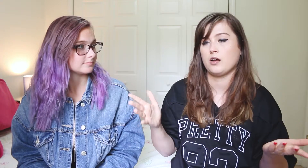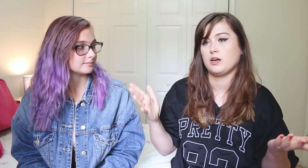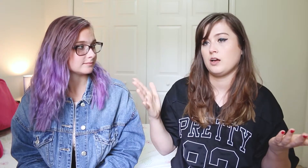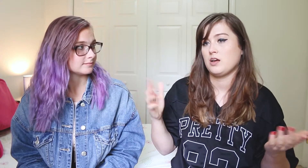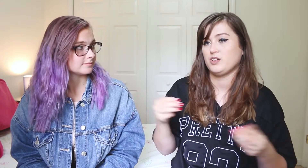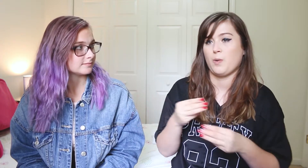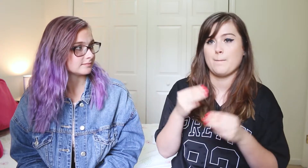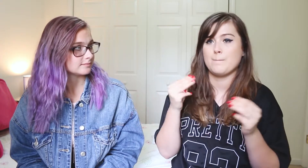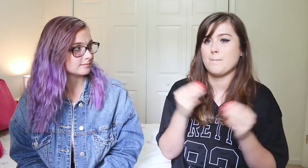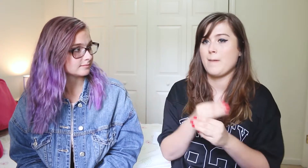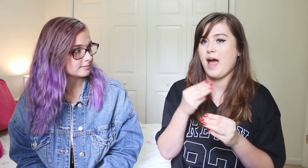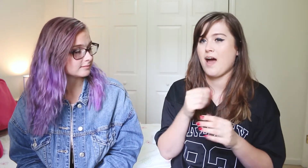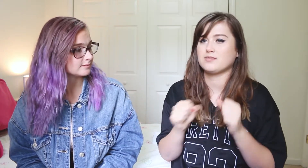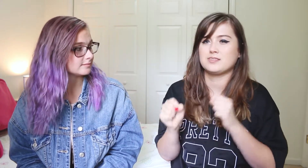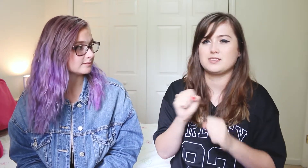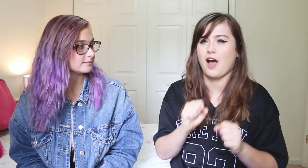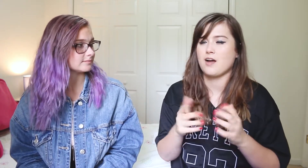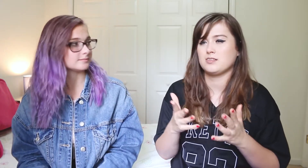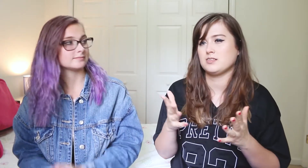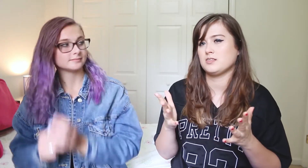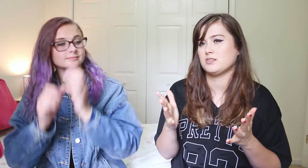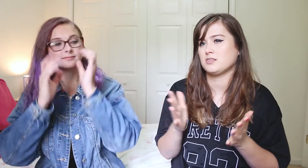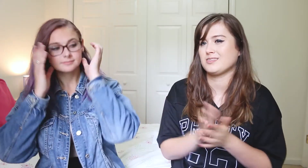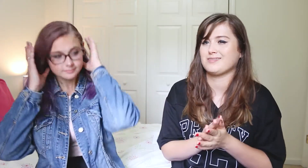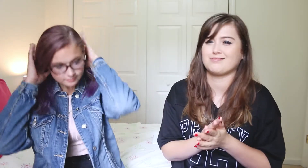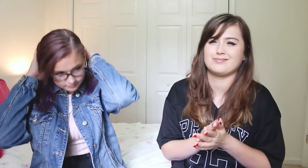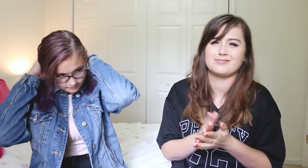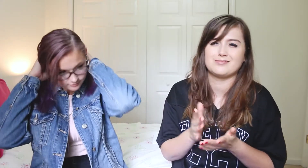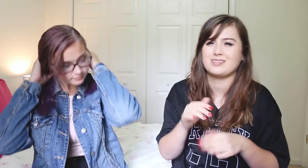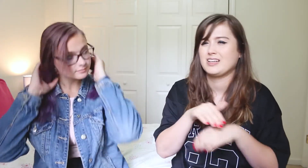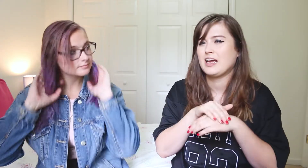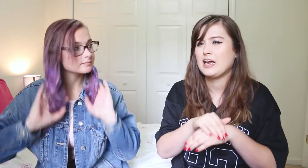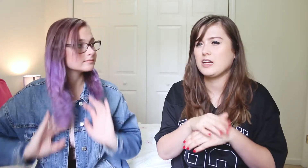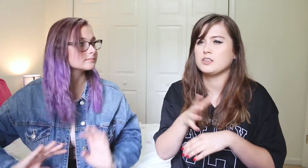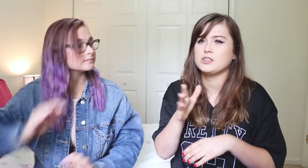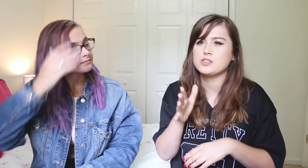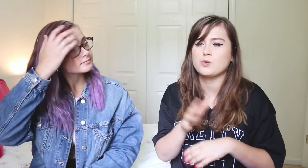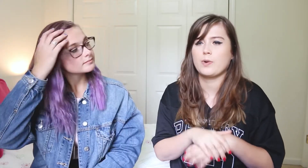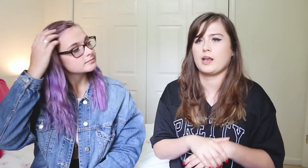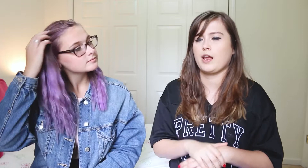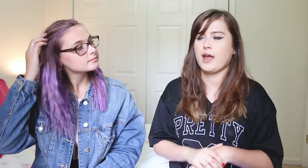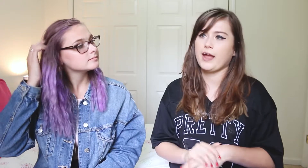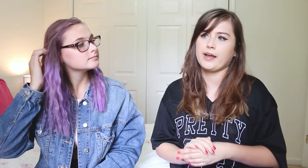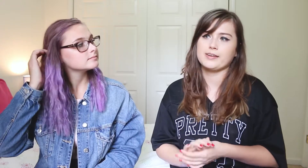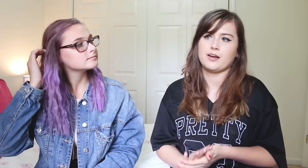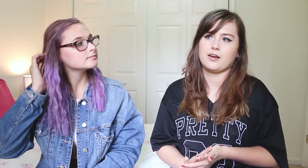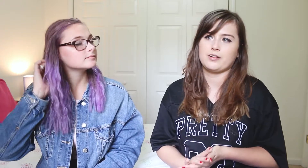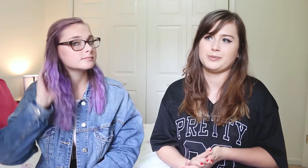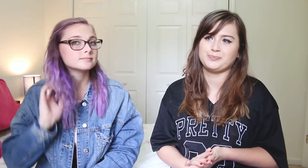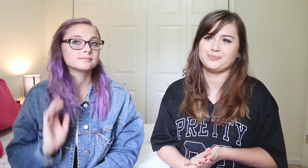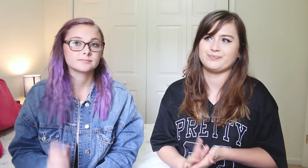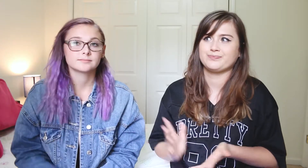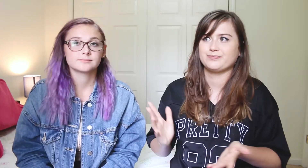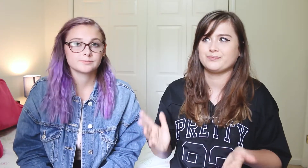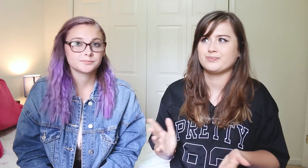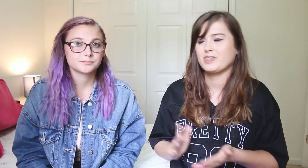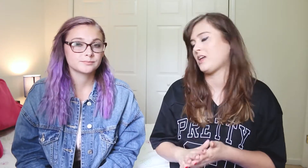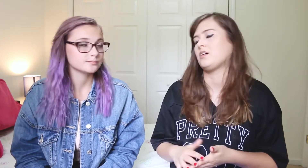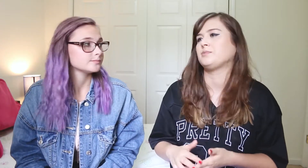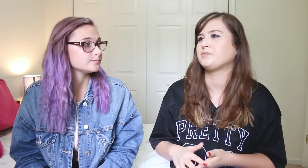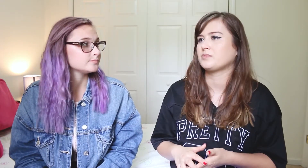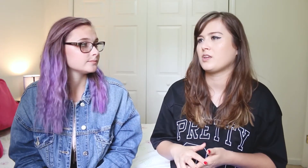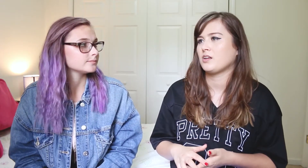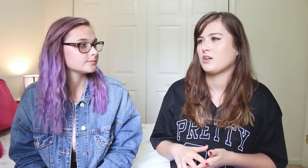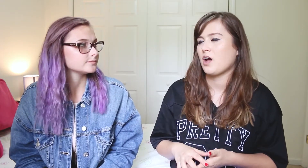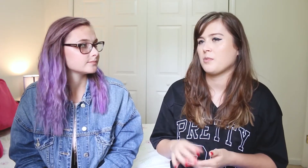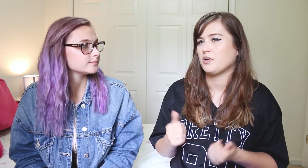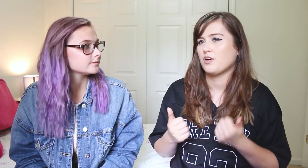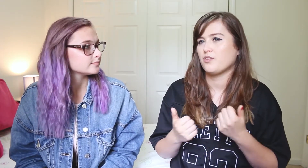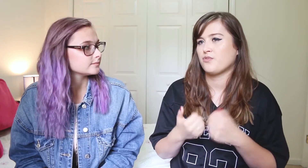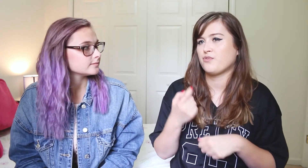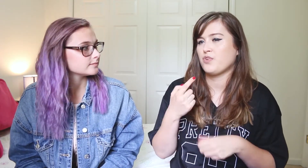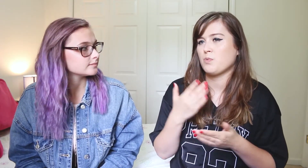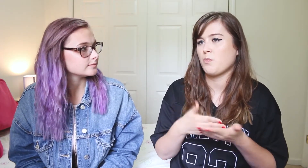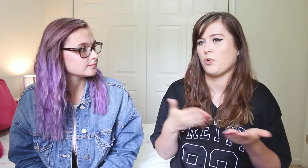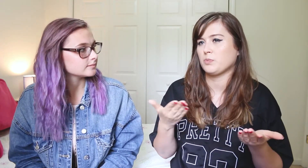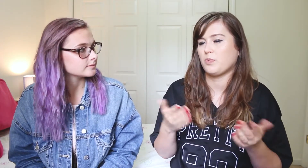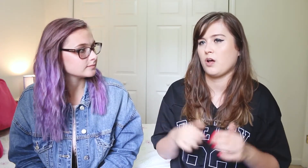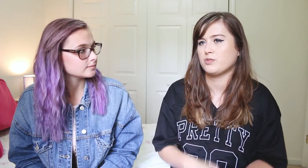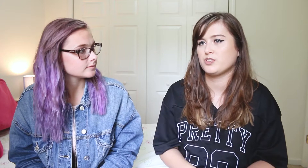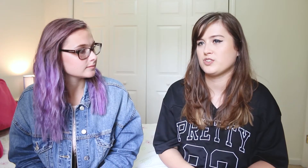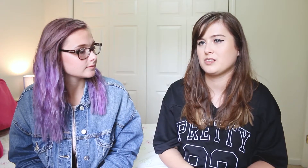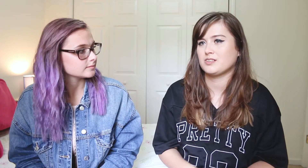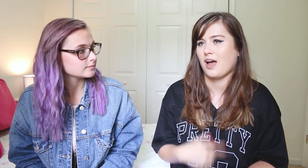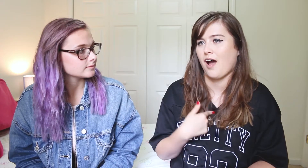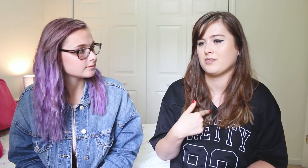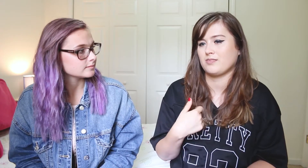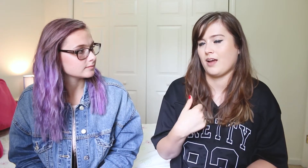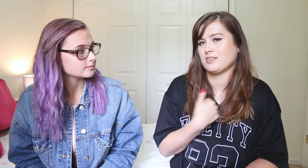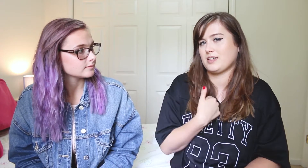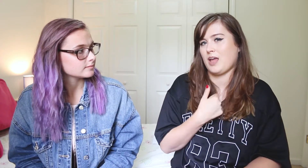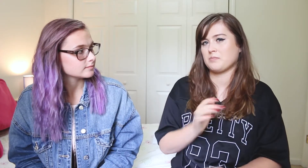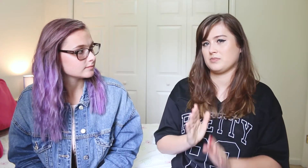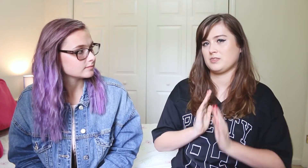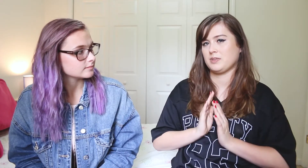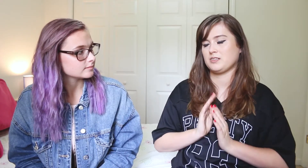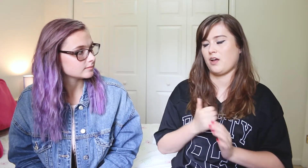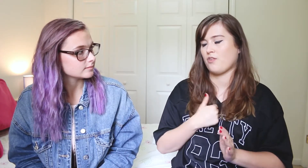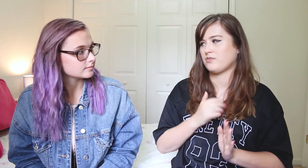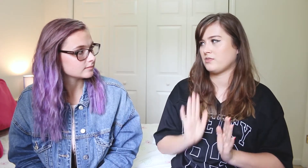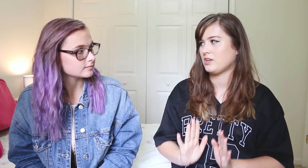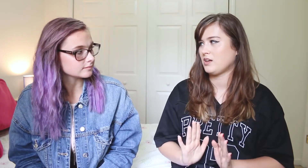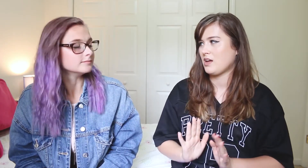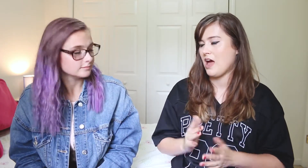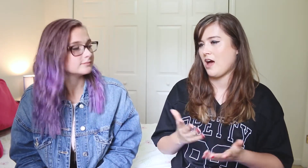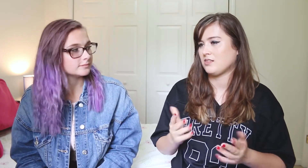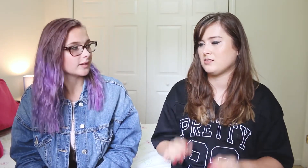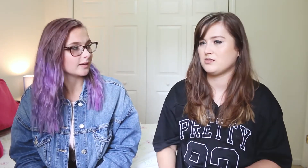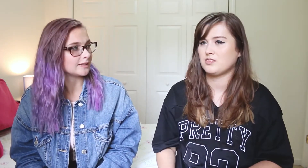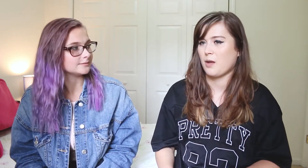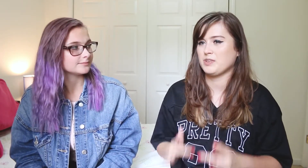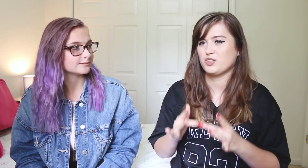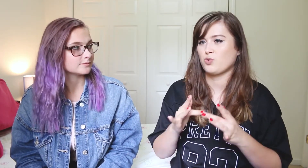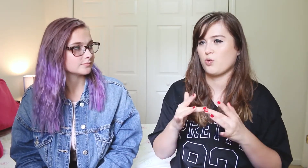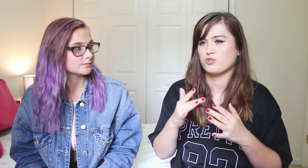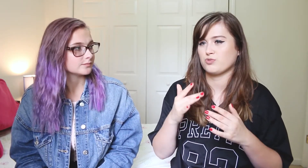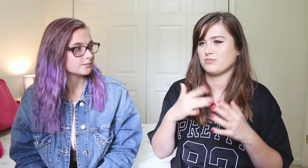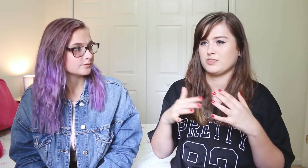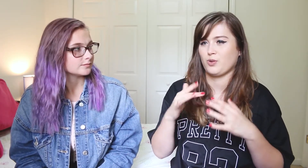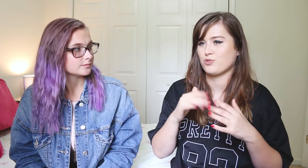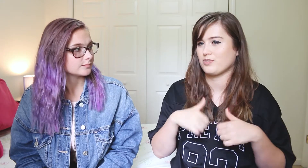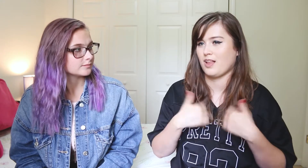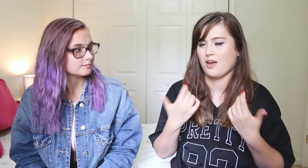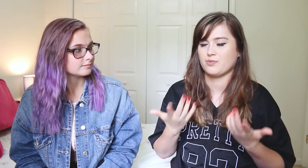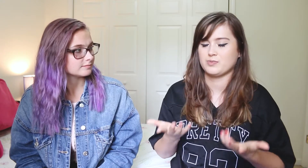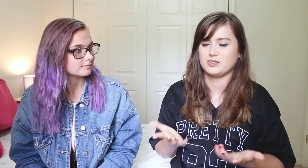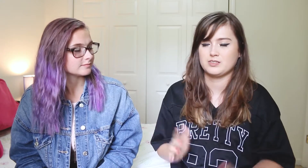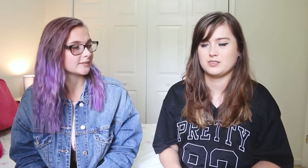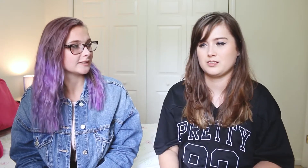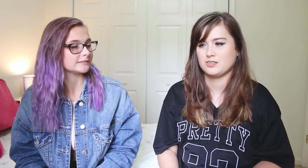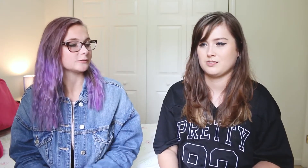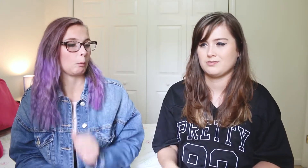but math, science, English, most of the time I just kept to myself, my social life was eh.